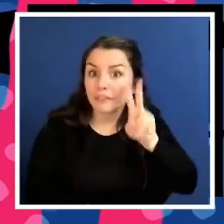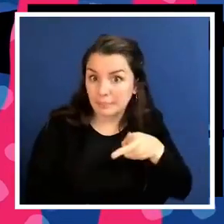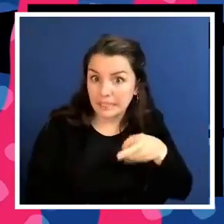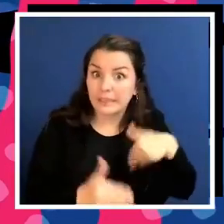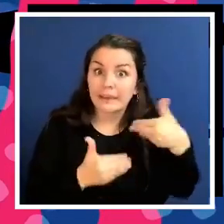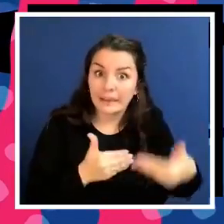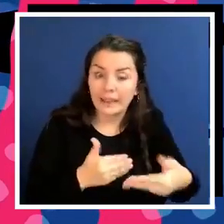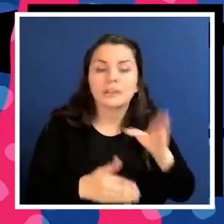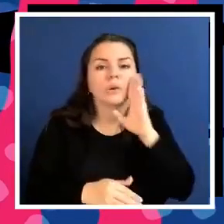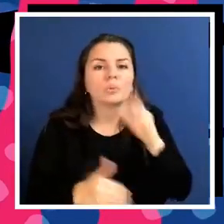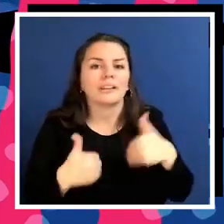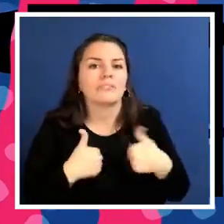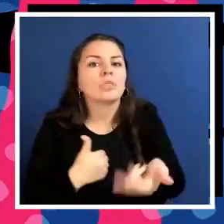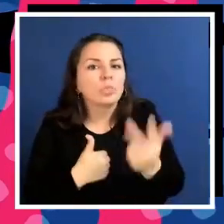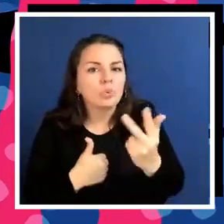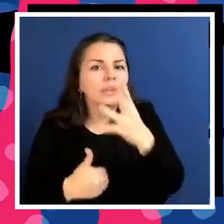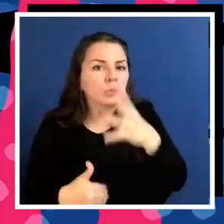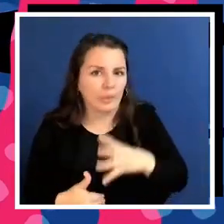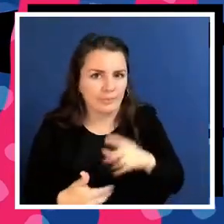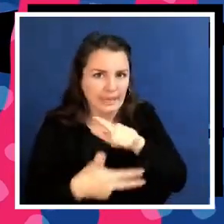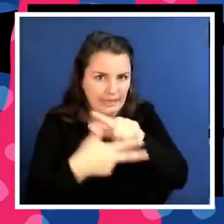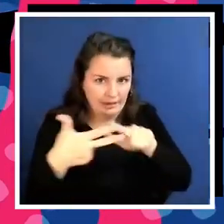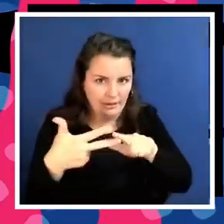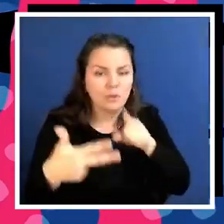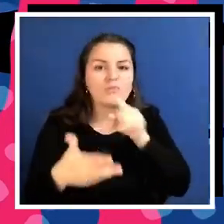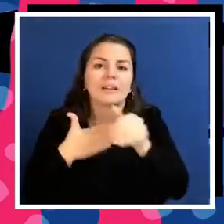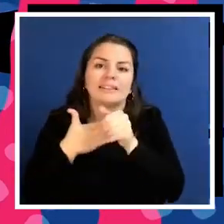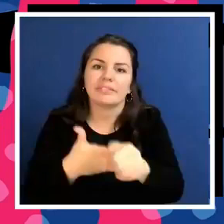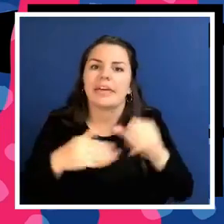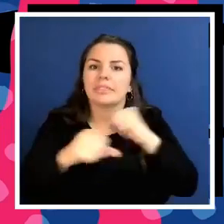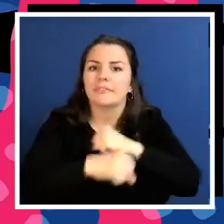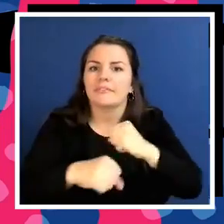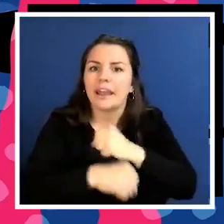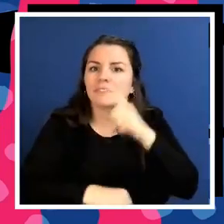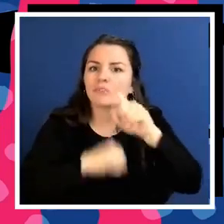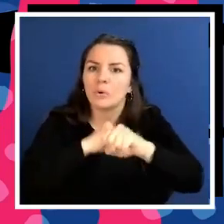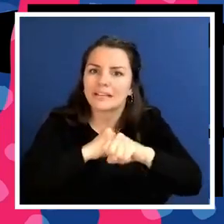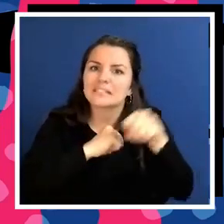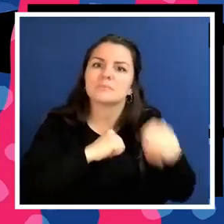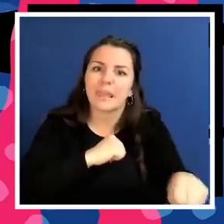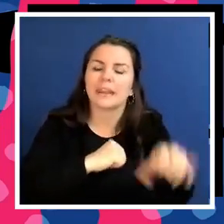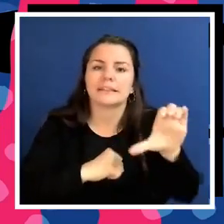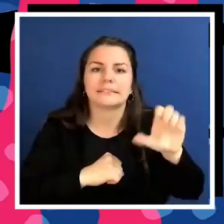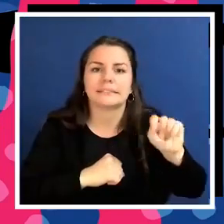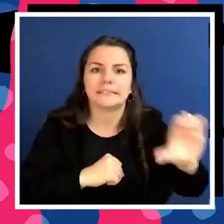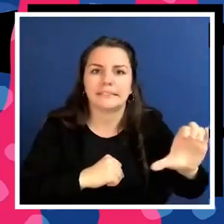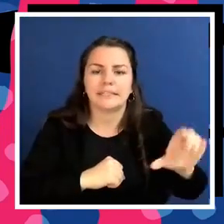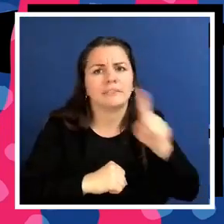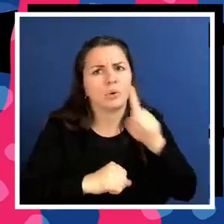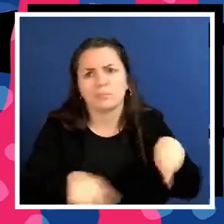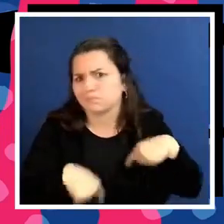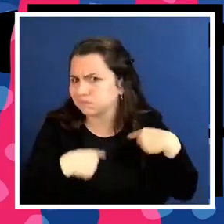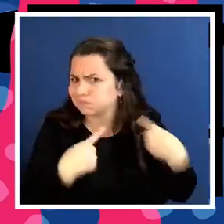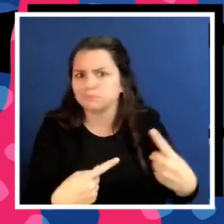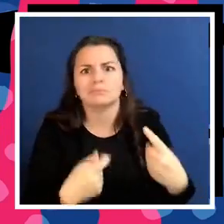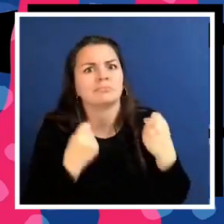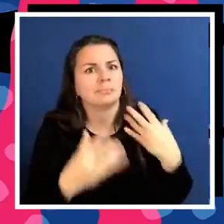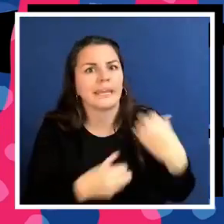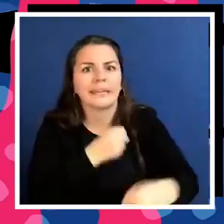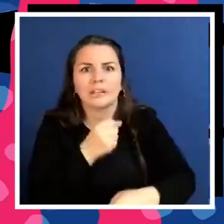SHE HAS A LITTLE NAP SHE HAS TO